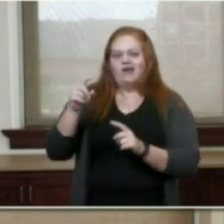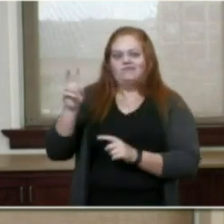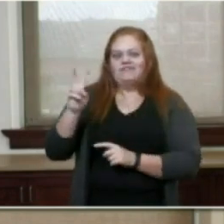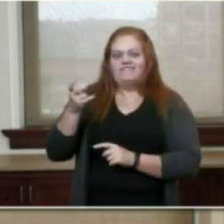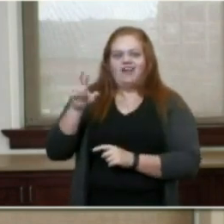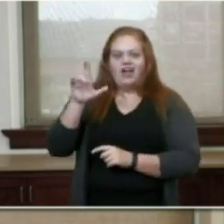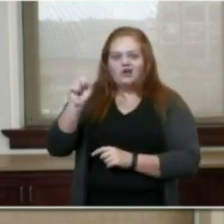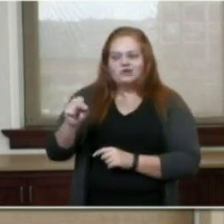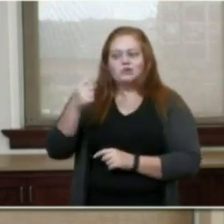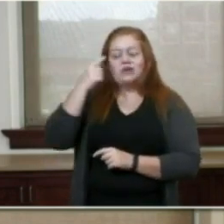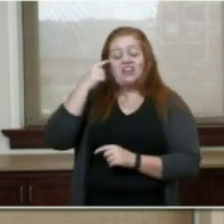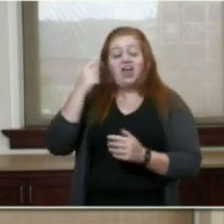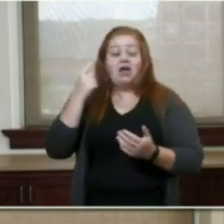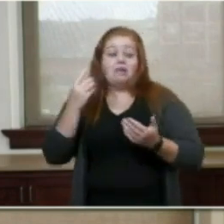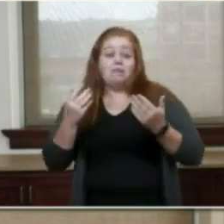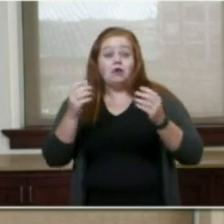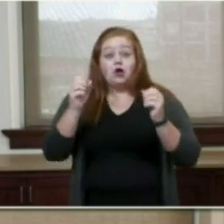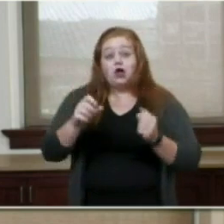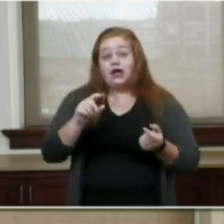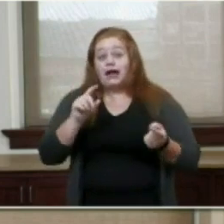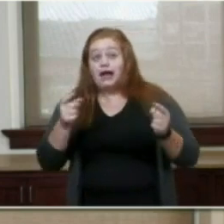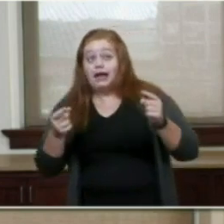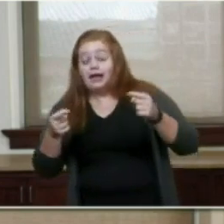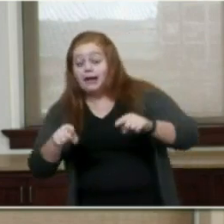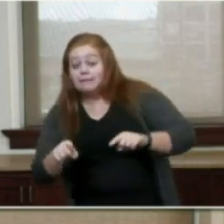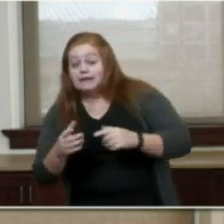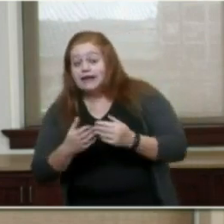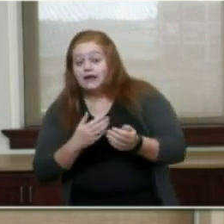anticipated in some regard. And that may happen again. There may be other